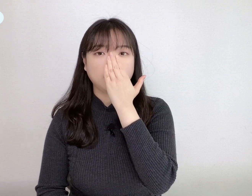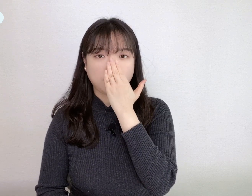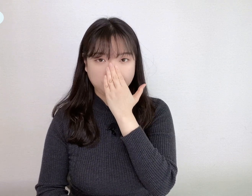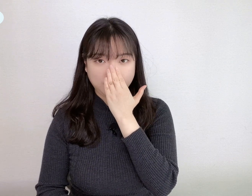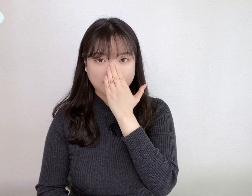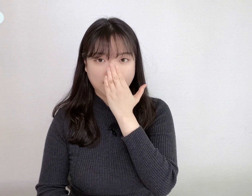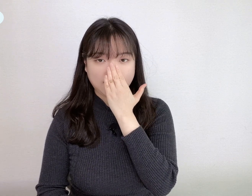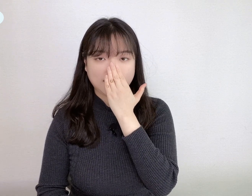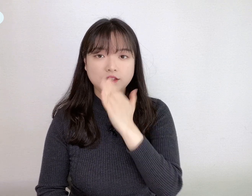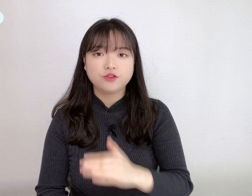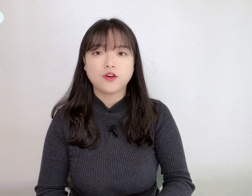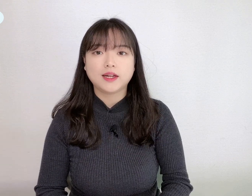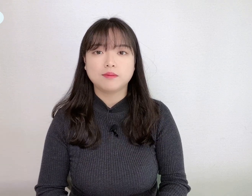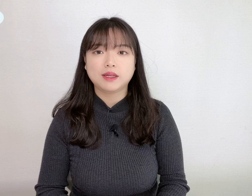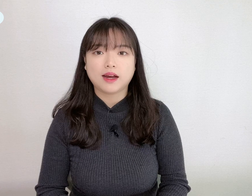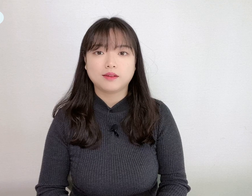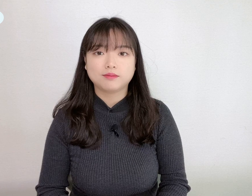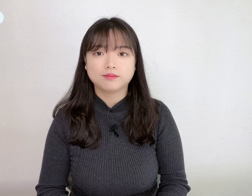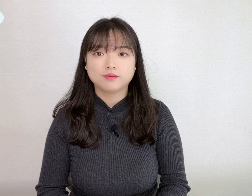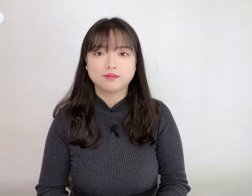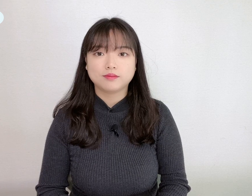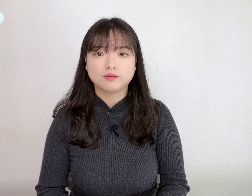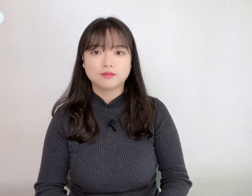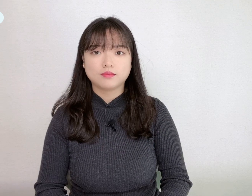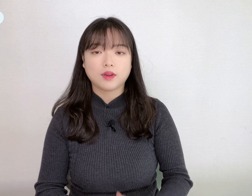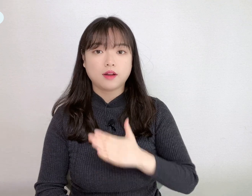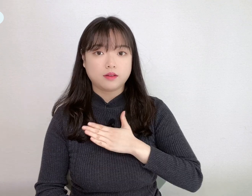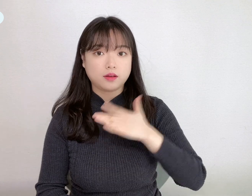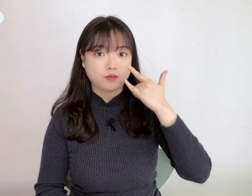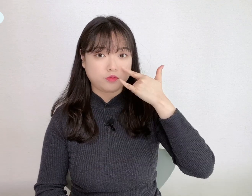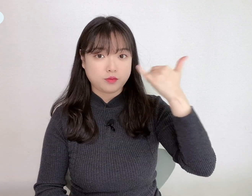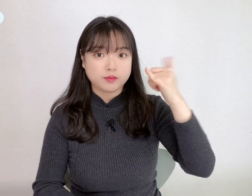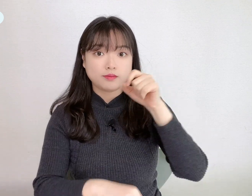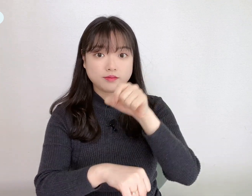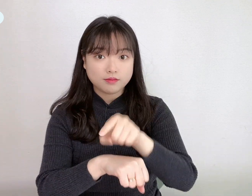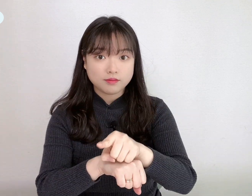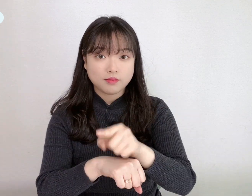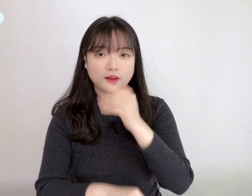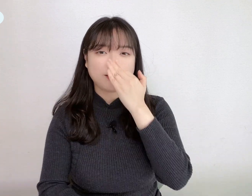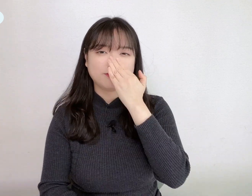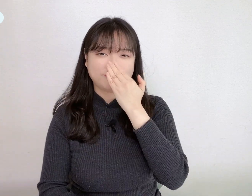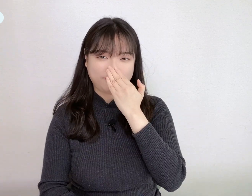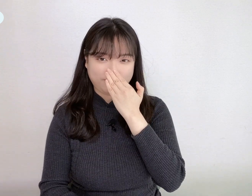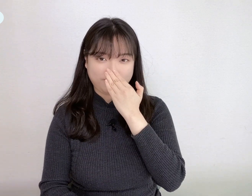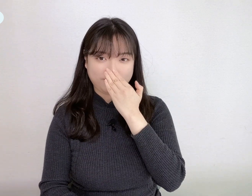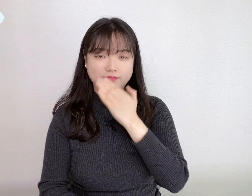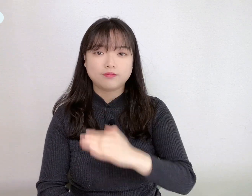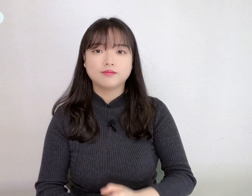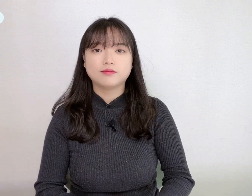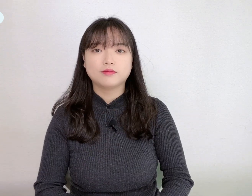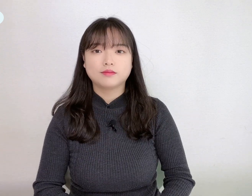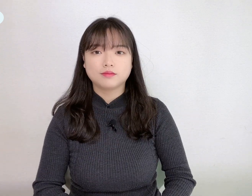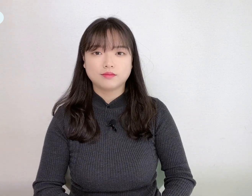[I am humble] my parents are humble ( me + parents + humility )